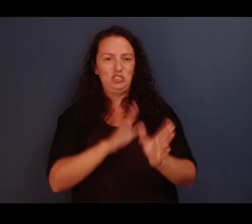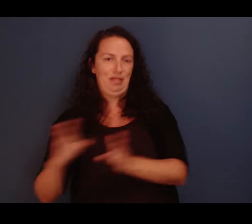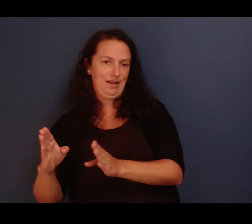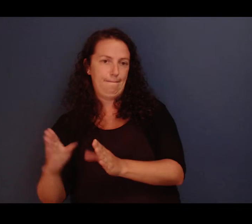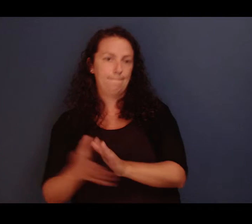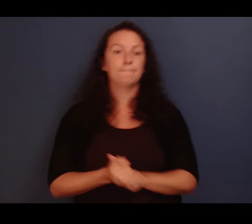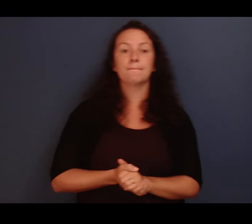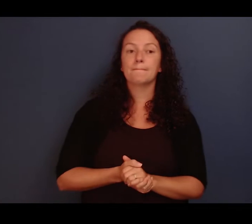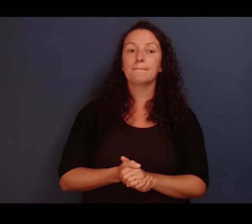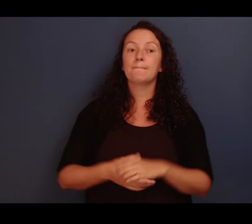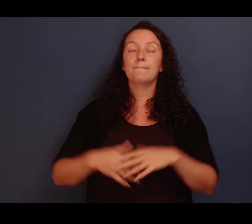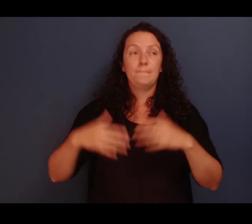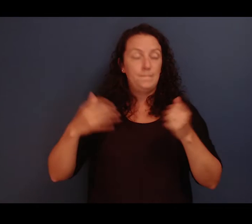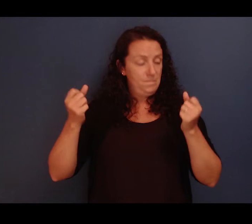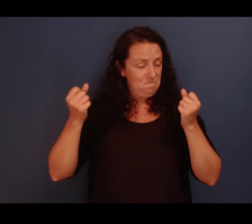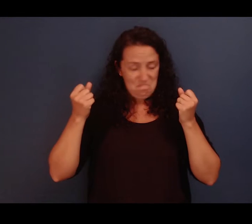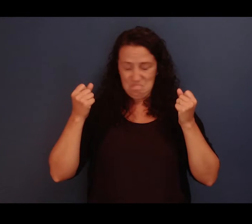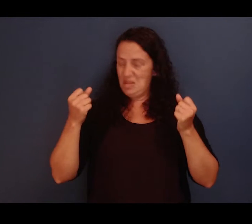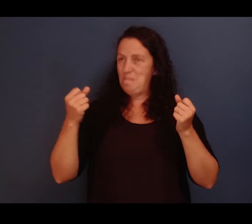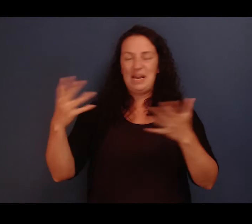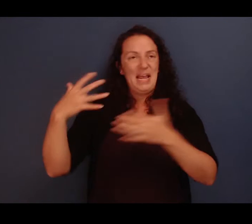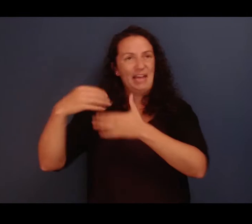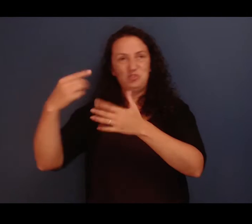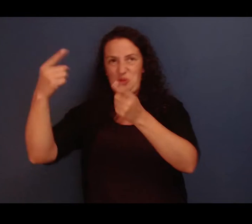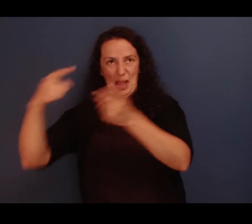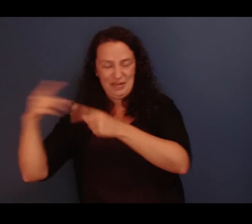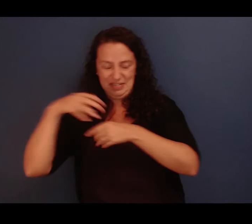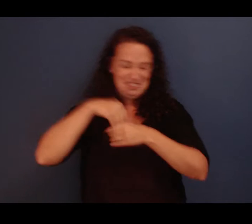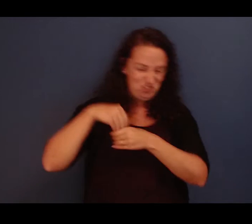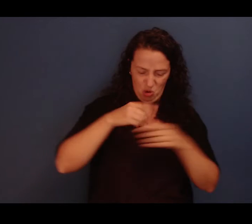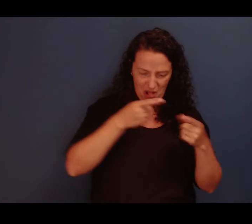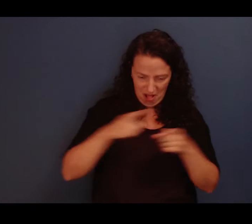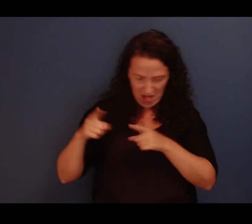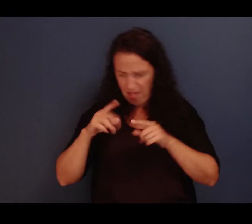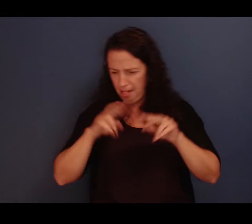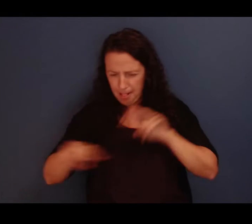plan. Based on many external and internal factors, I identified opportunity and equitable